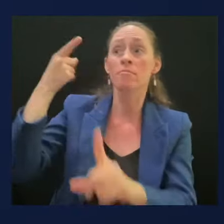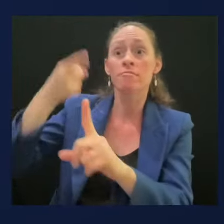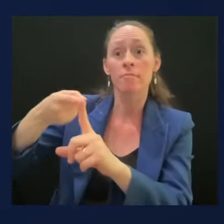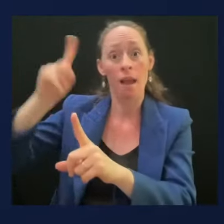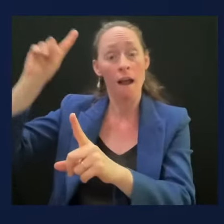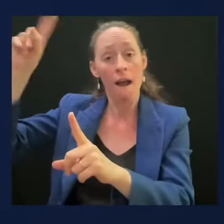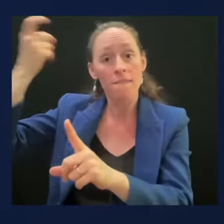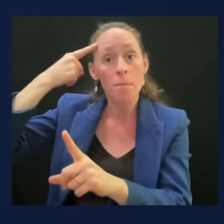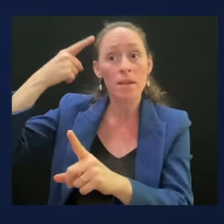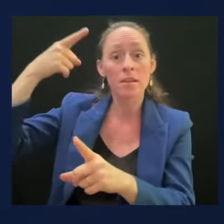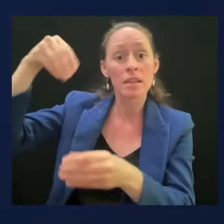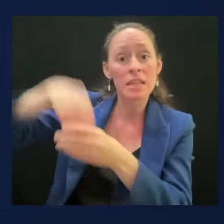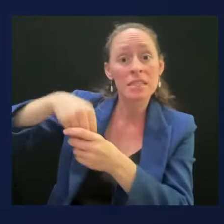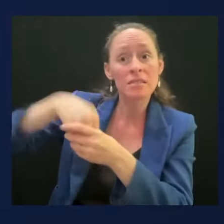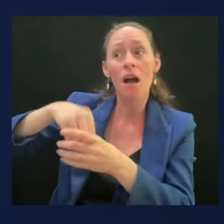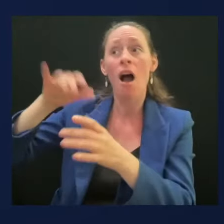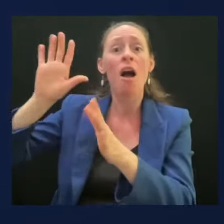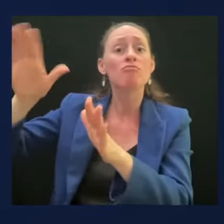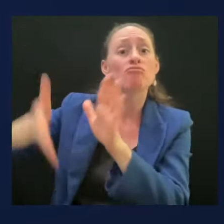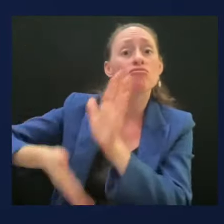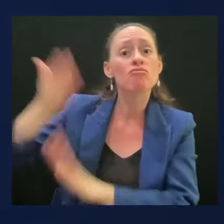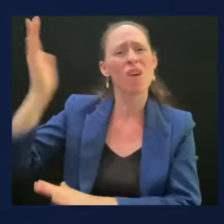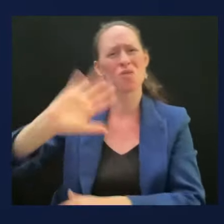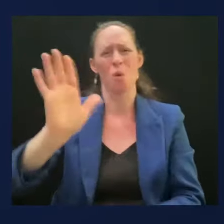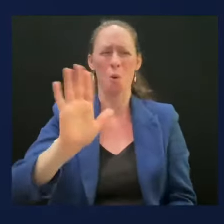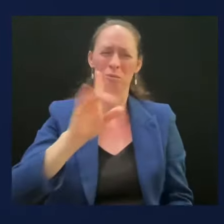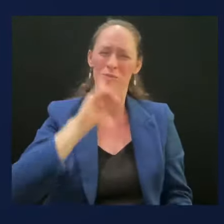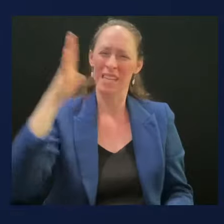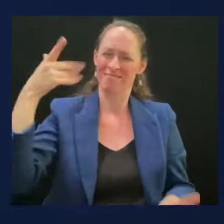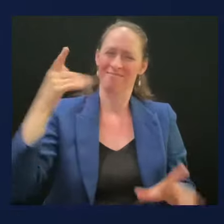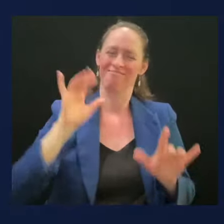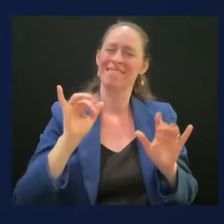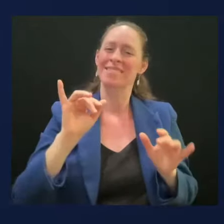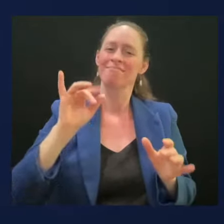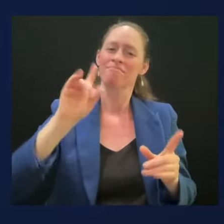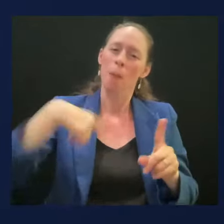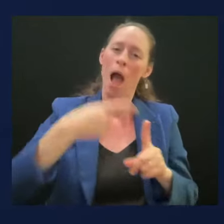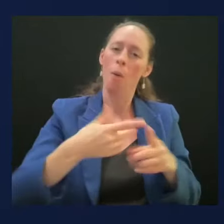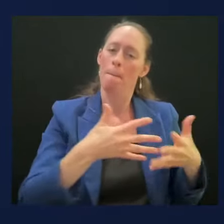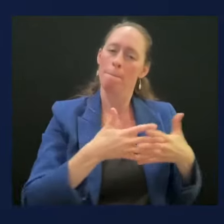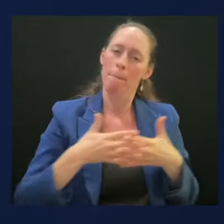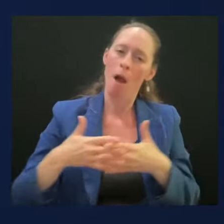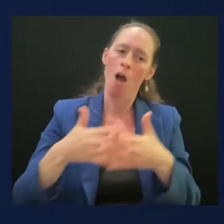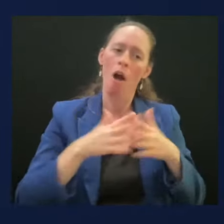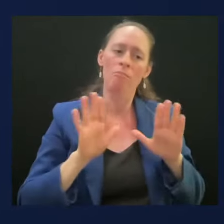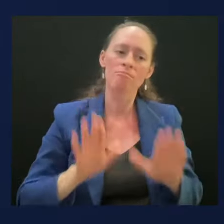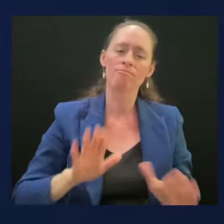A soul that was forged by our nation's first patriots. A soul that triumphed over trials